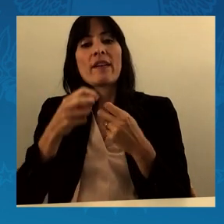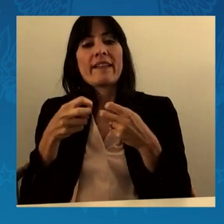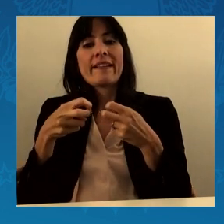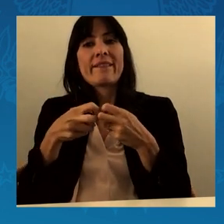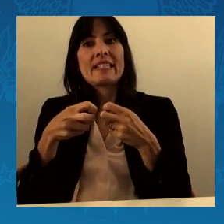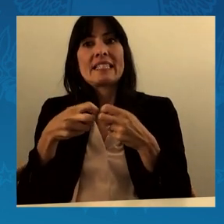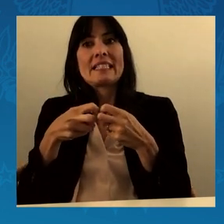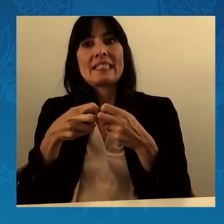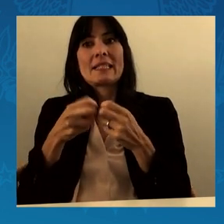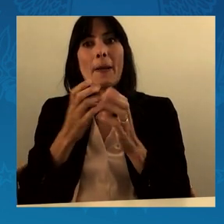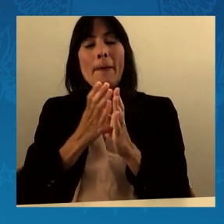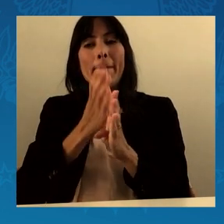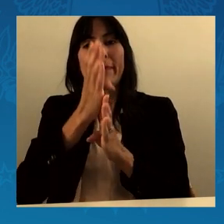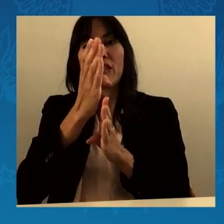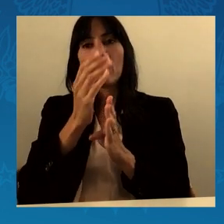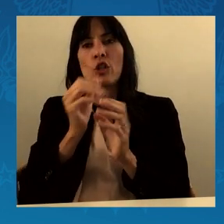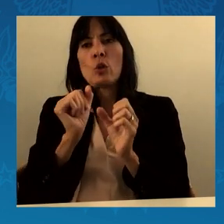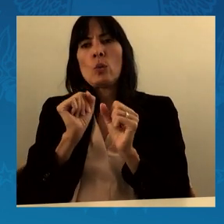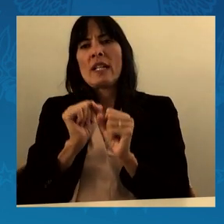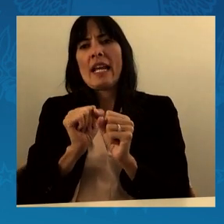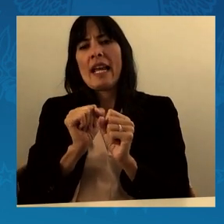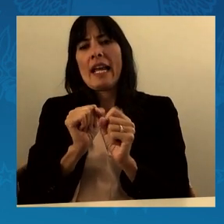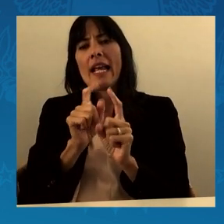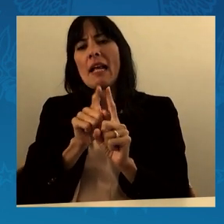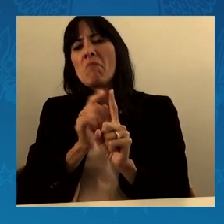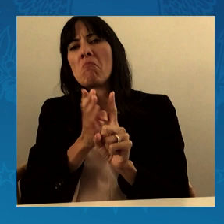Like I say, I want to do nuclear physics but it can branch of astronomy